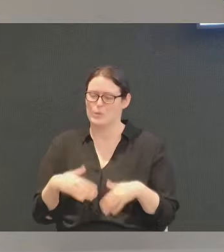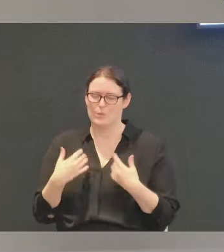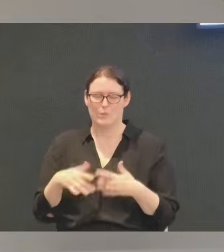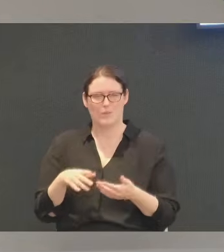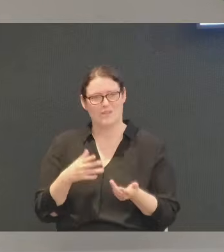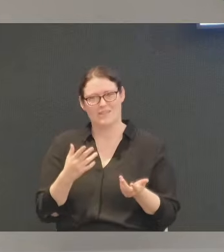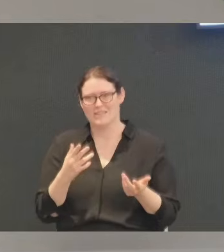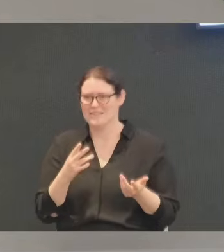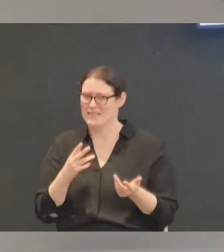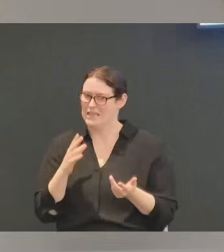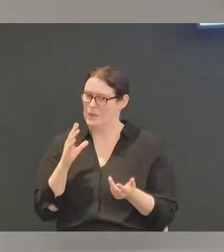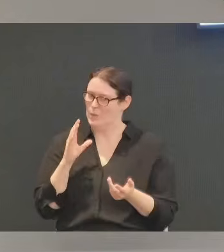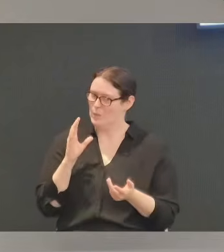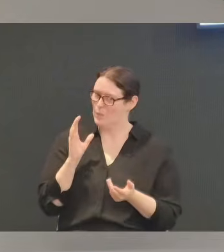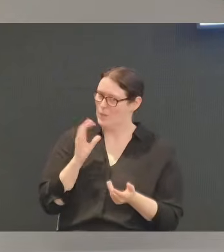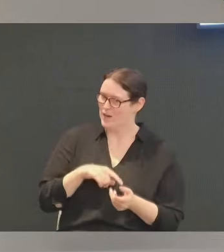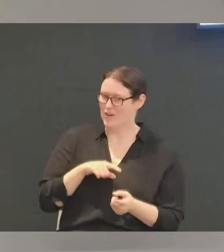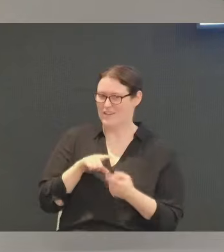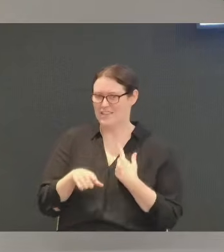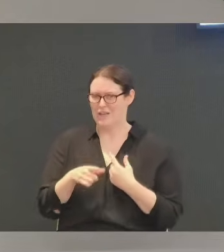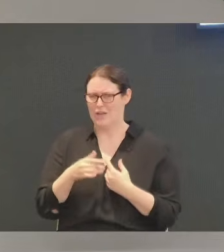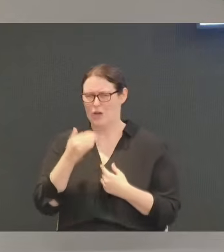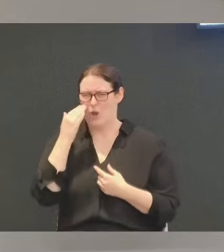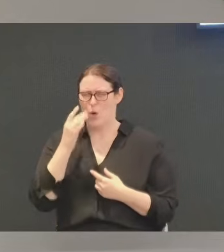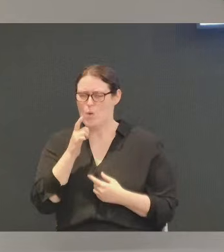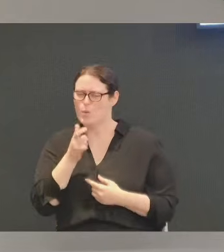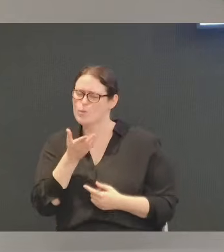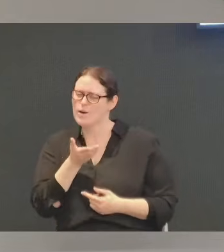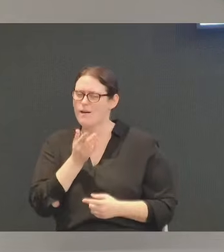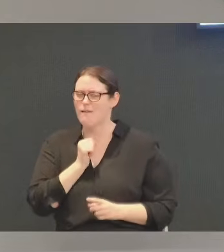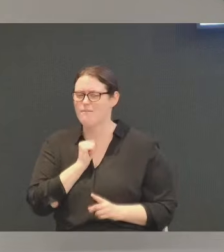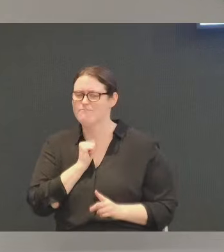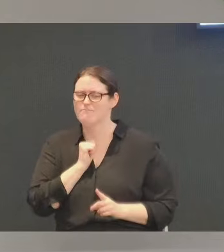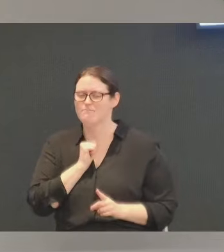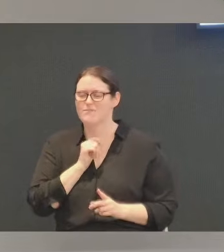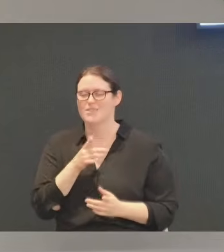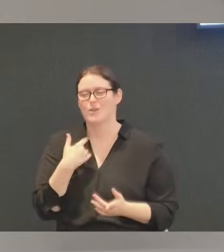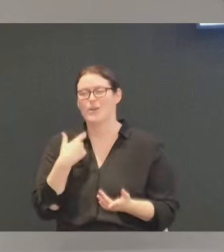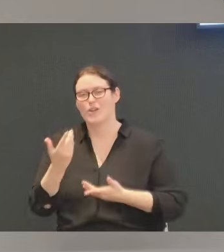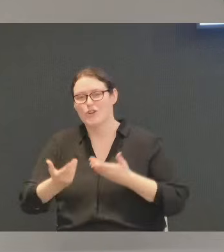about people until they get to know you. And so just getting out there and letting people know who